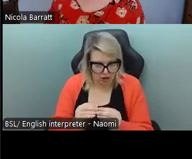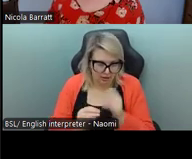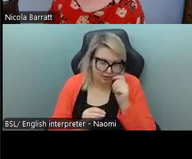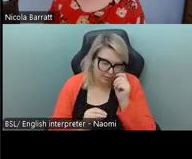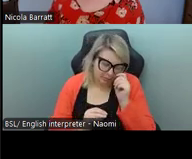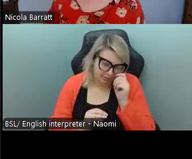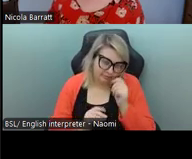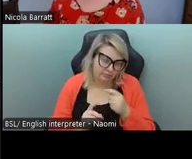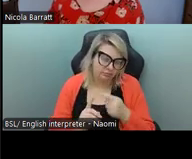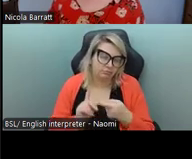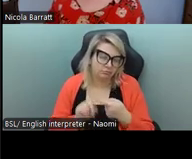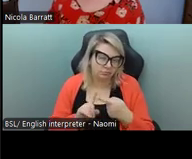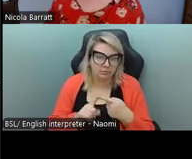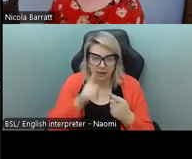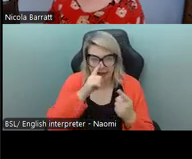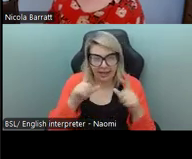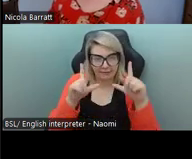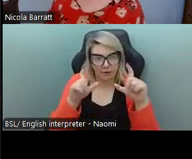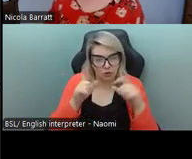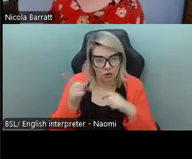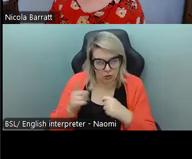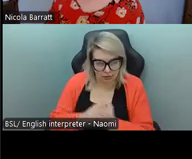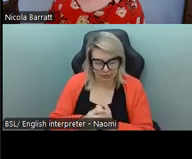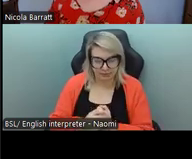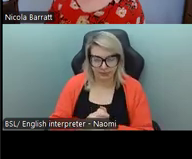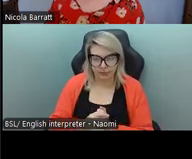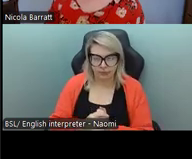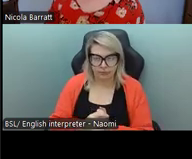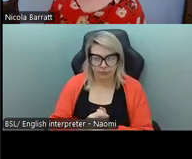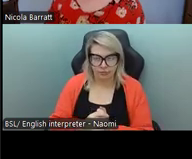First up, you can add a profile picture and a banner.